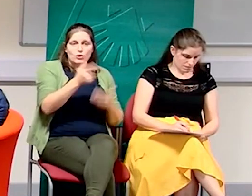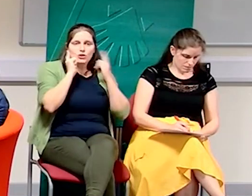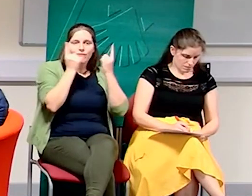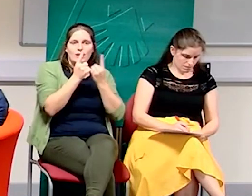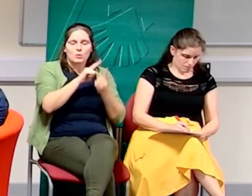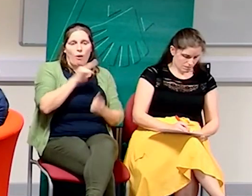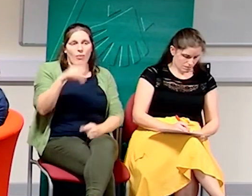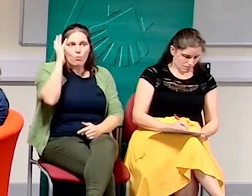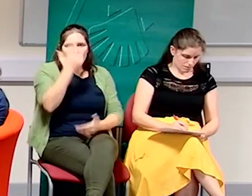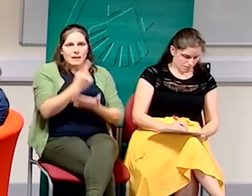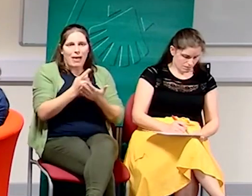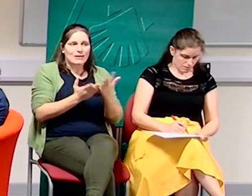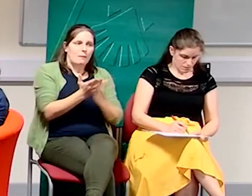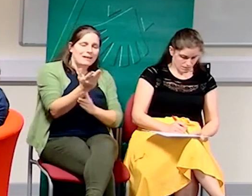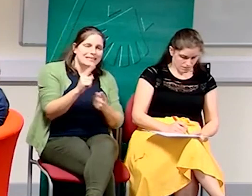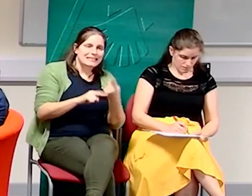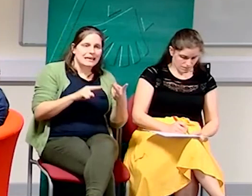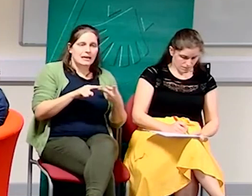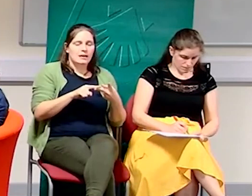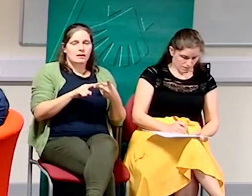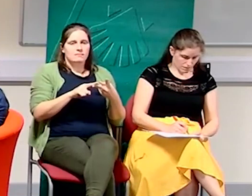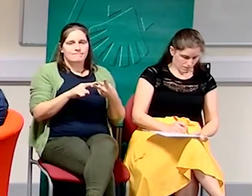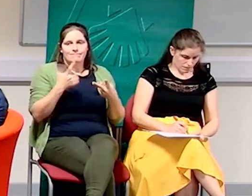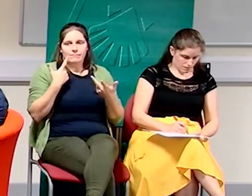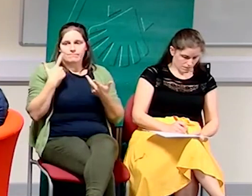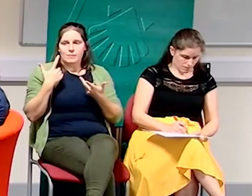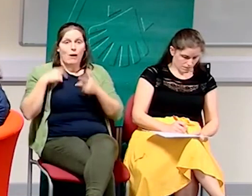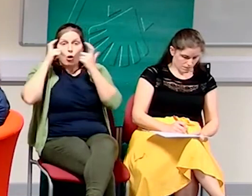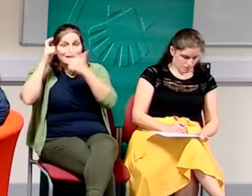might be worried about the accessibility of campus about the accommodation about so many